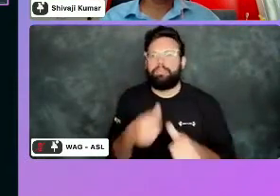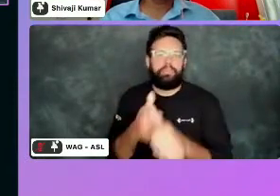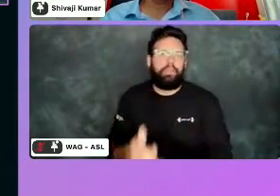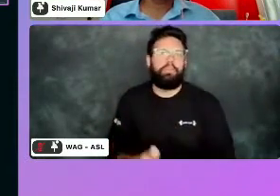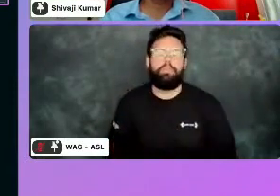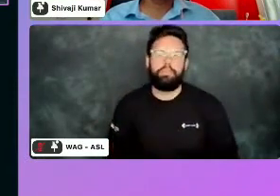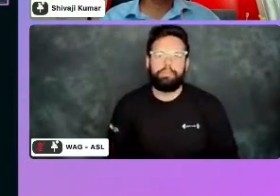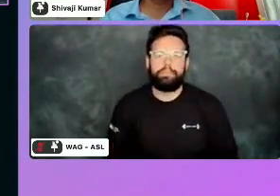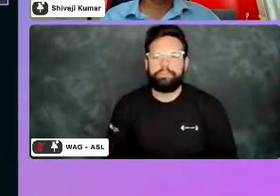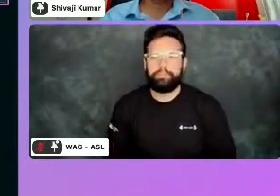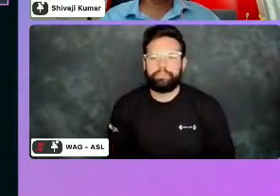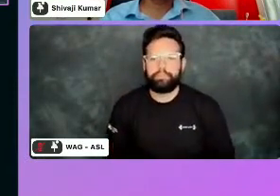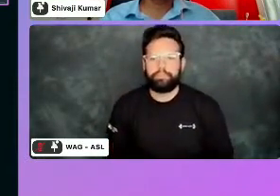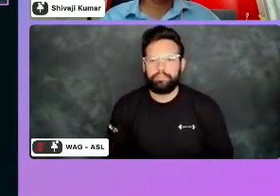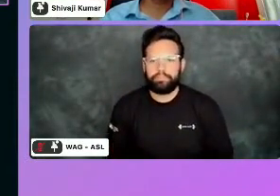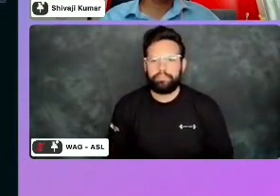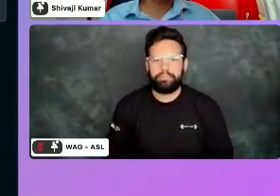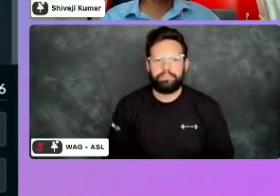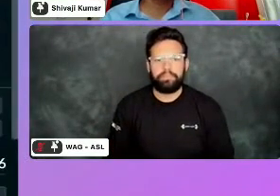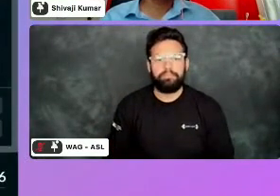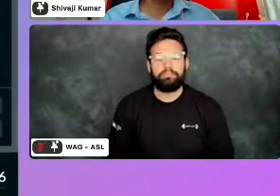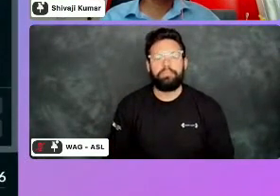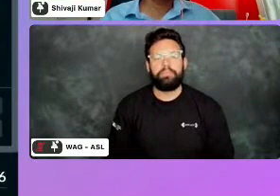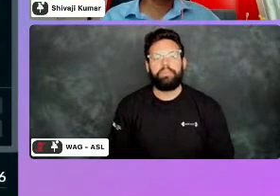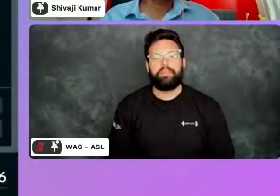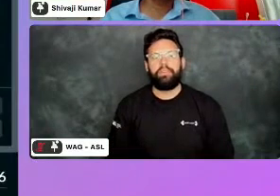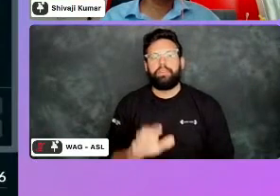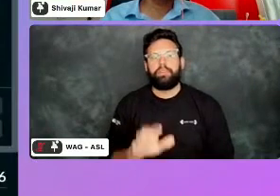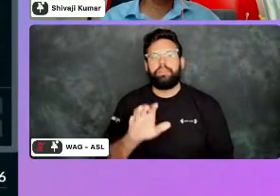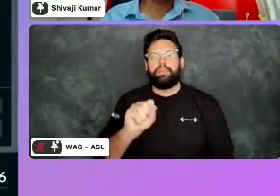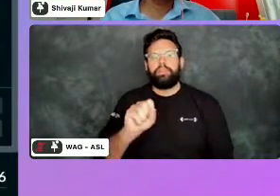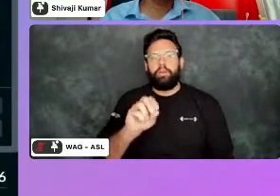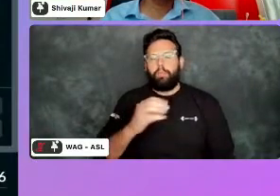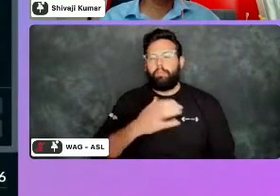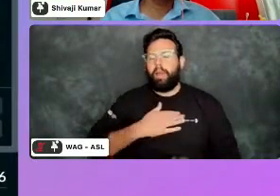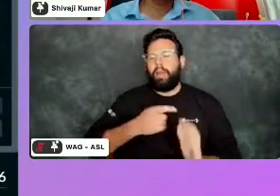So I think I've just addressed my two automated issues.